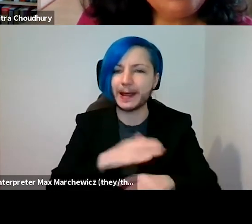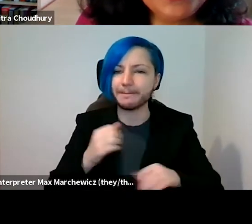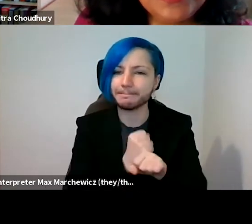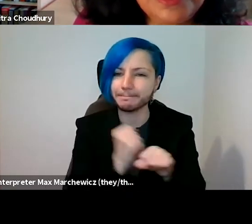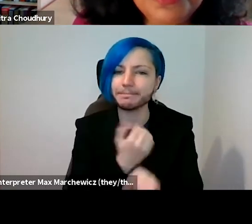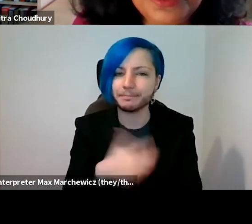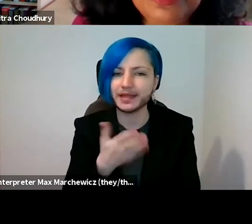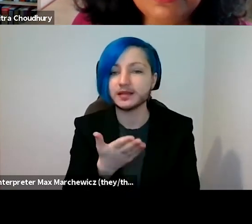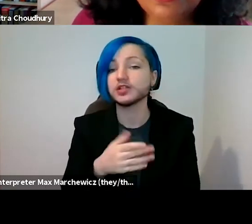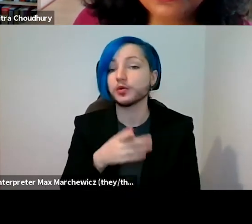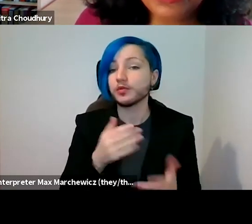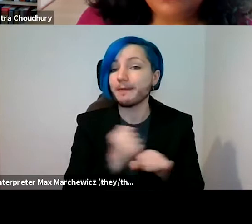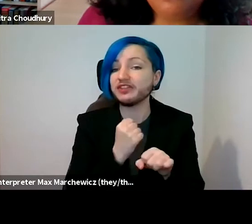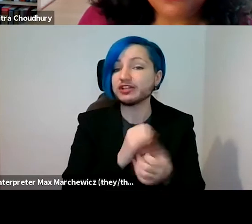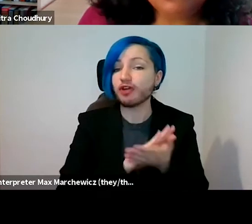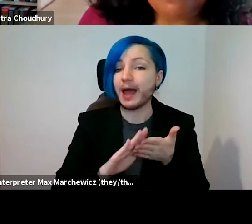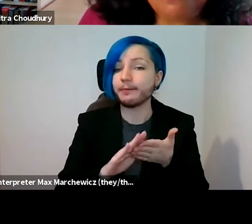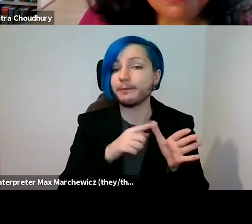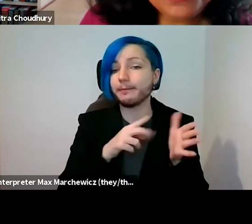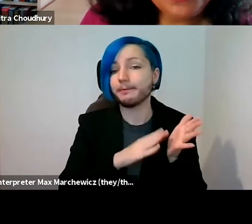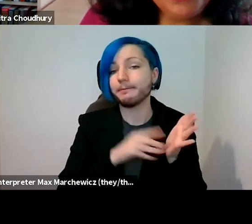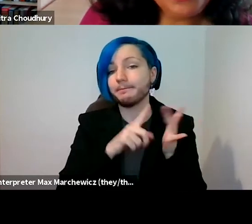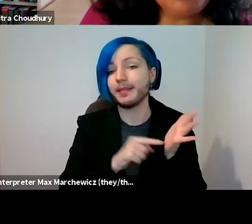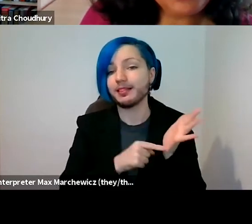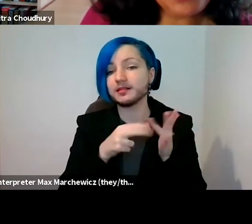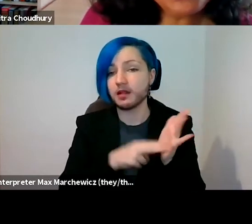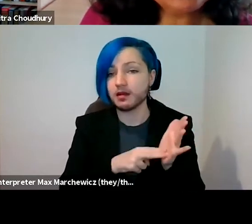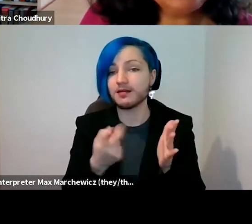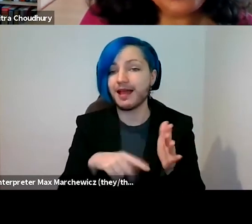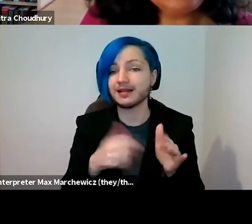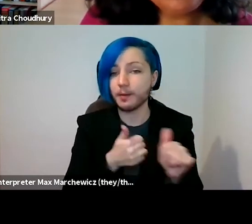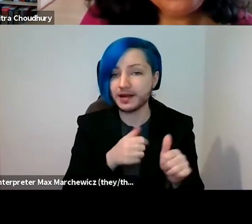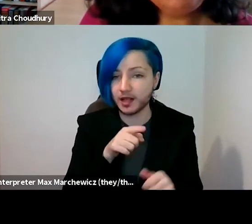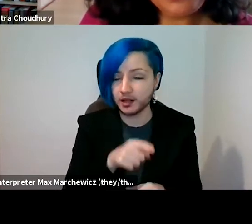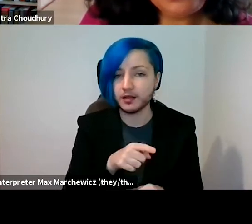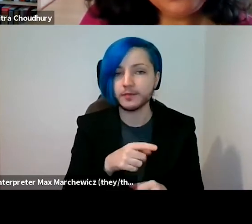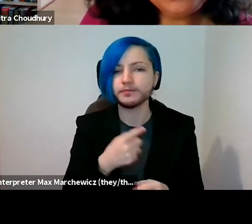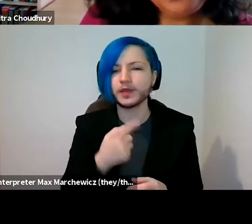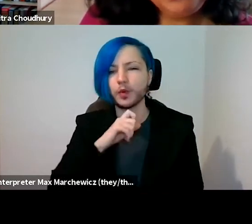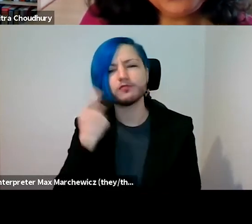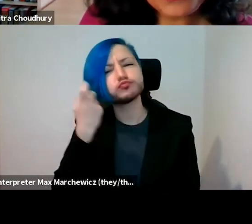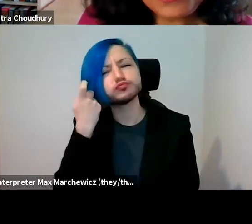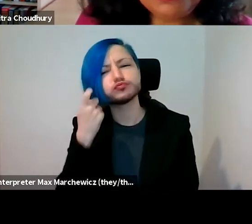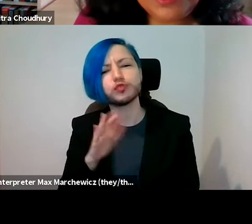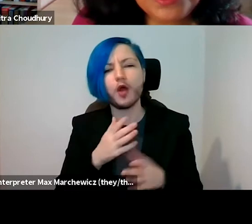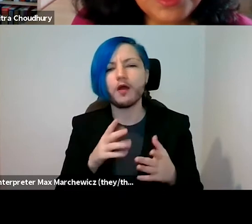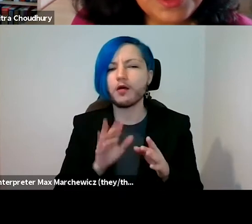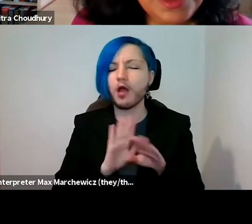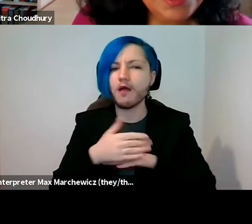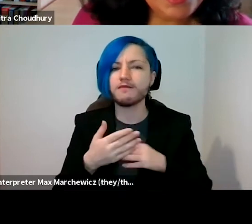Hamilton and Company would have thought long and hard about the kind of hookah they were going to make, so in this slide we can actually see